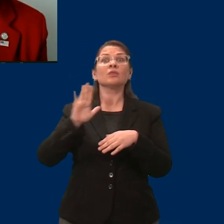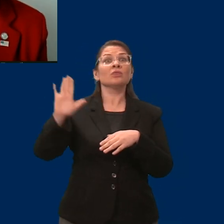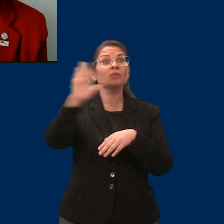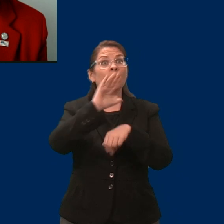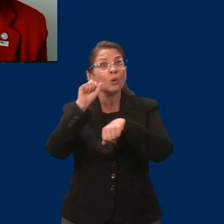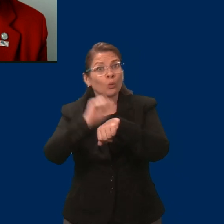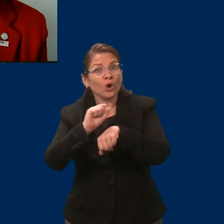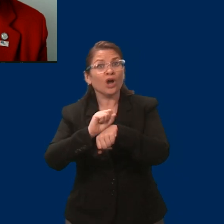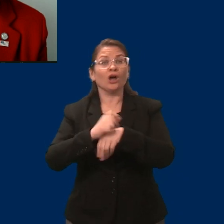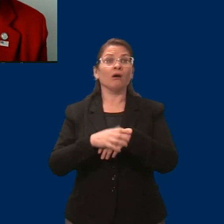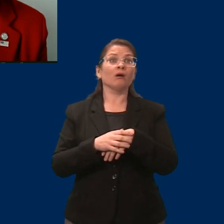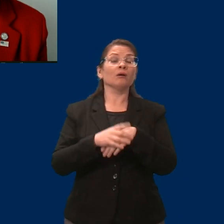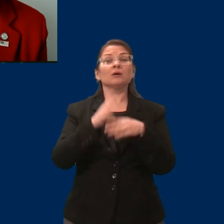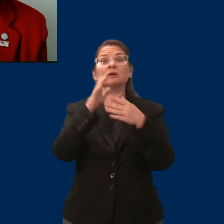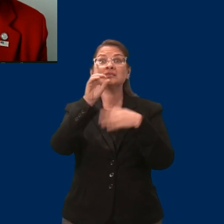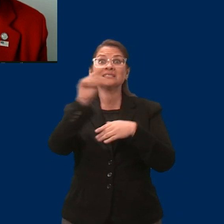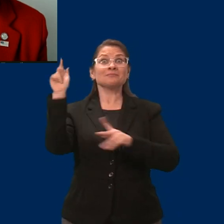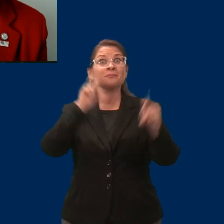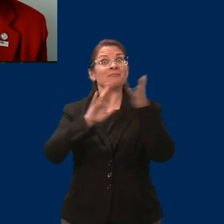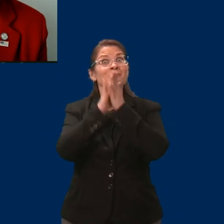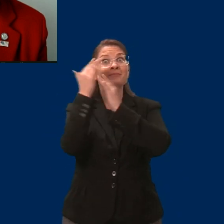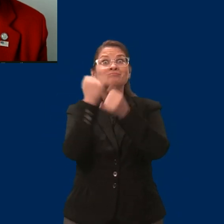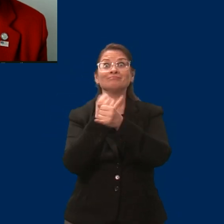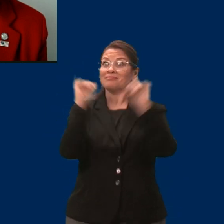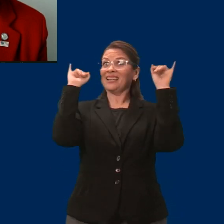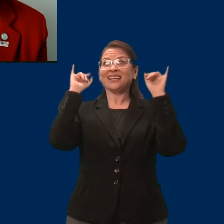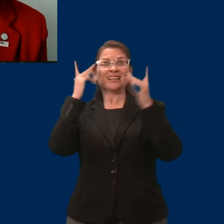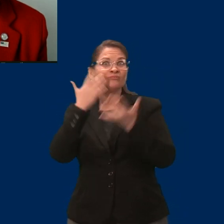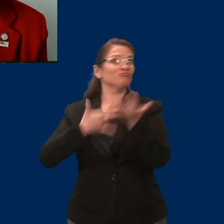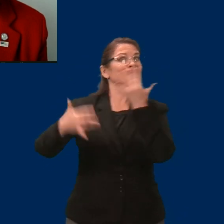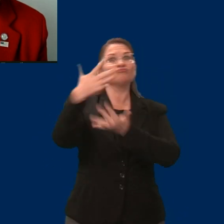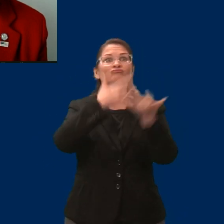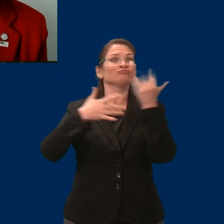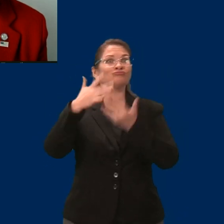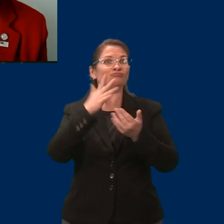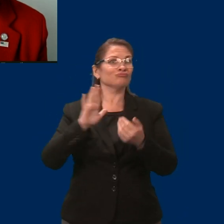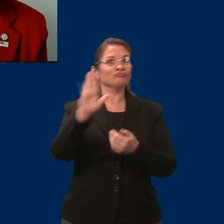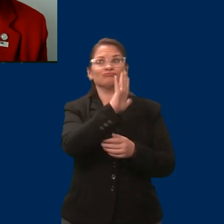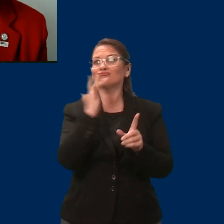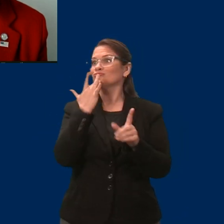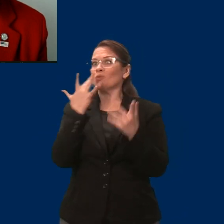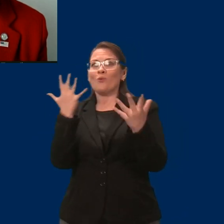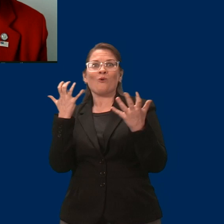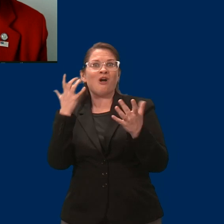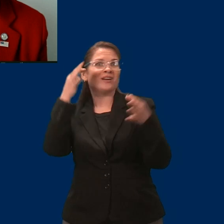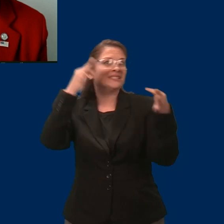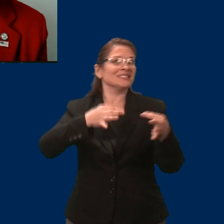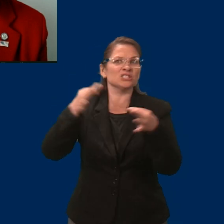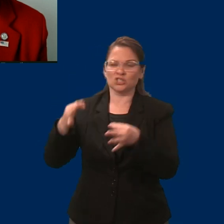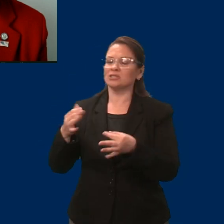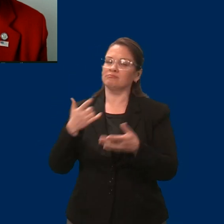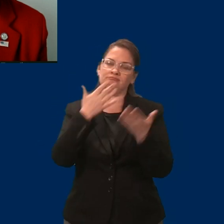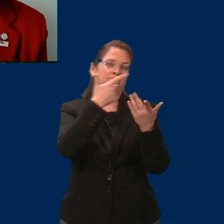in the communities of their choice.